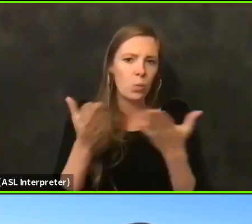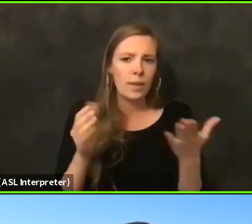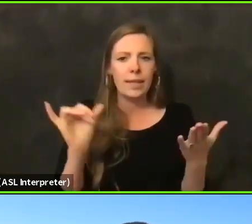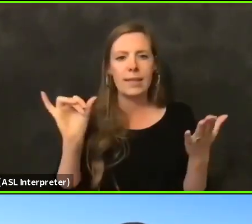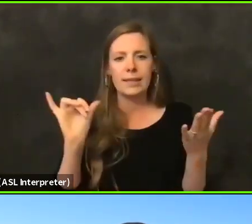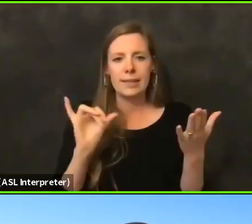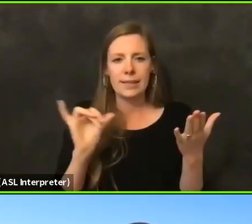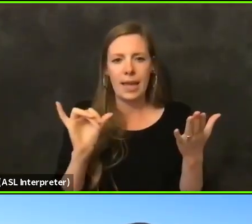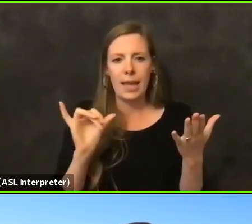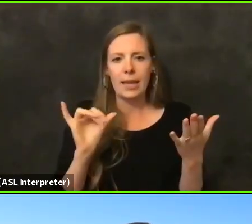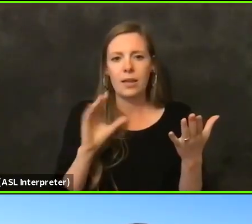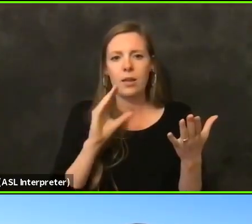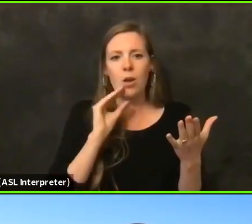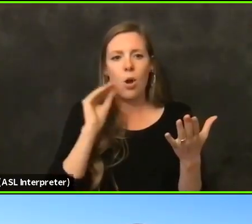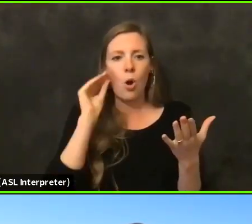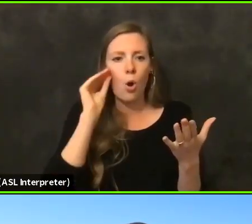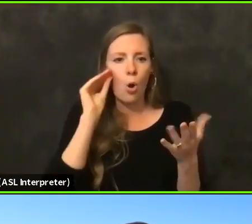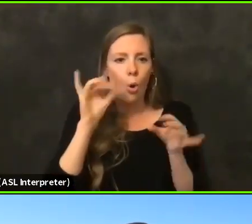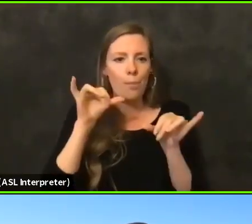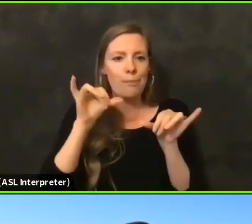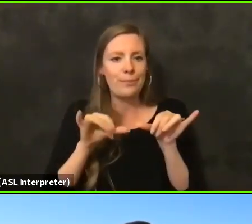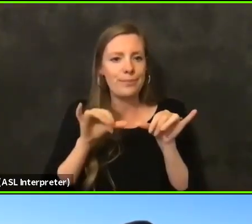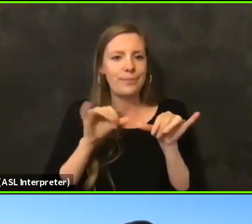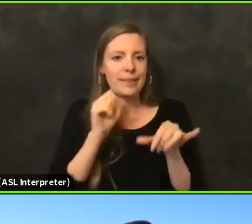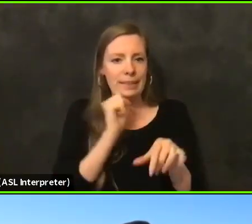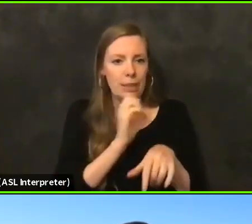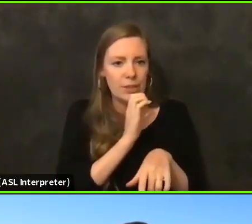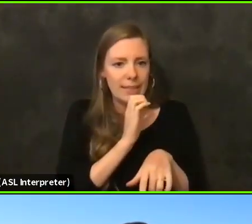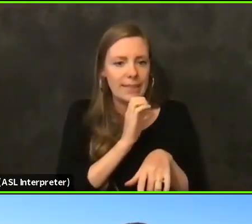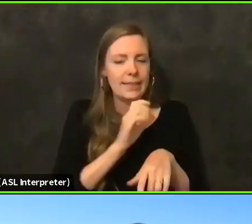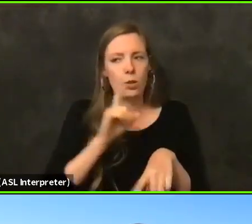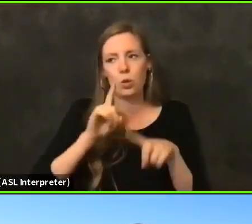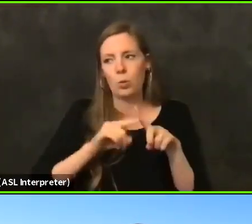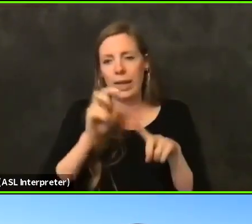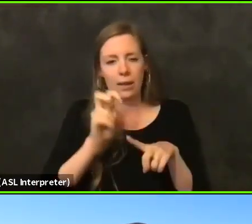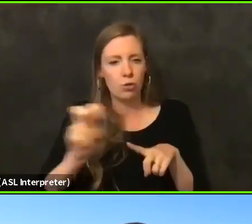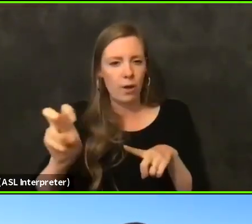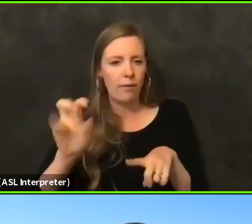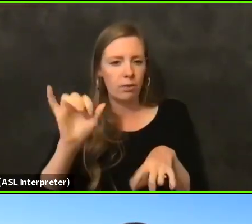homebound seniors and so on that can do travel vaccines.